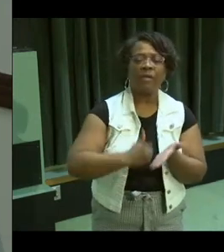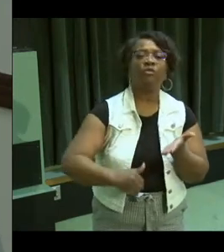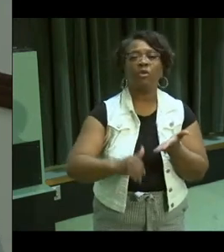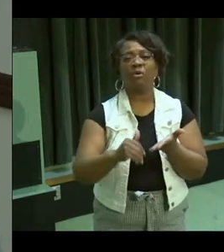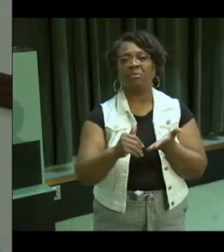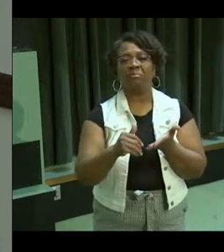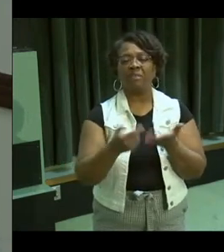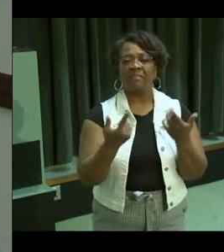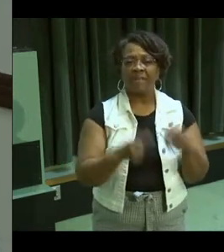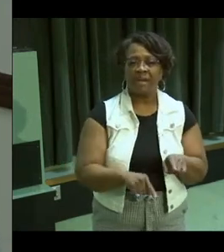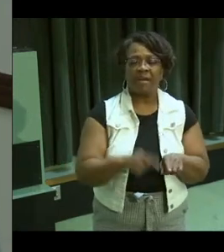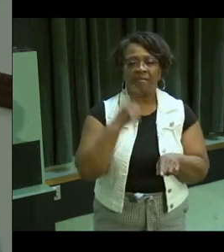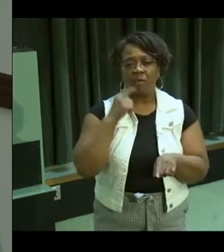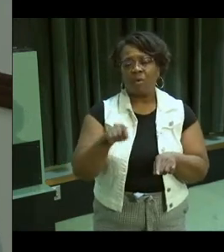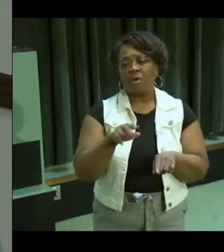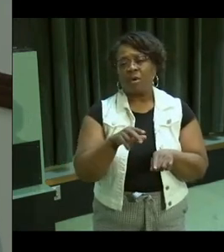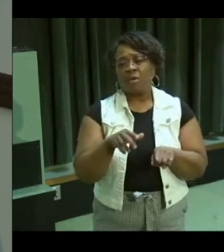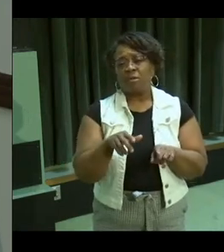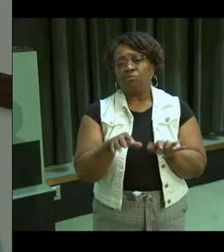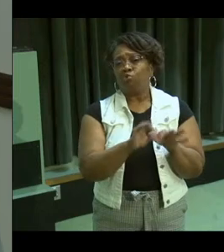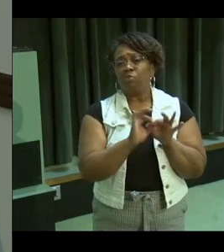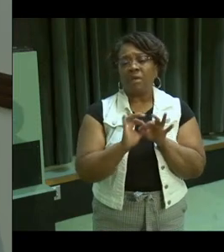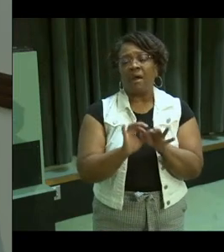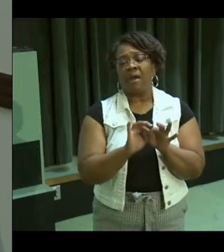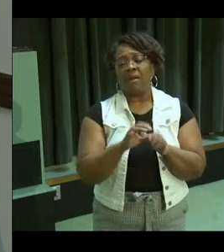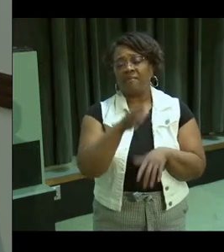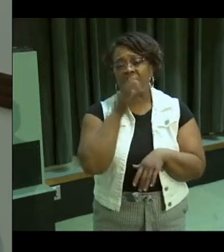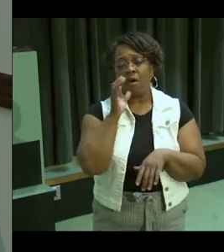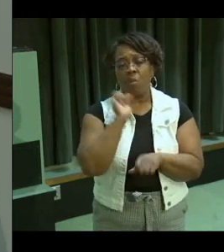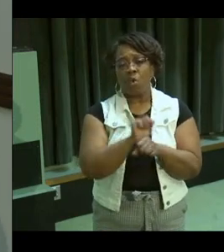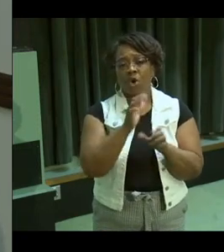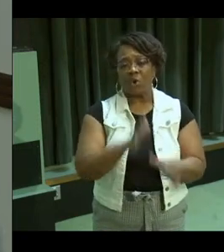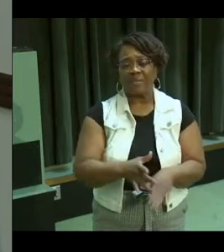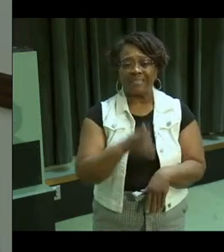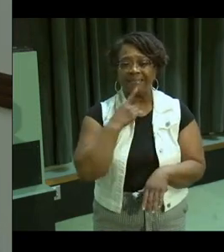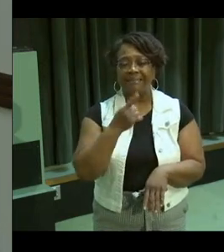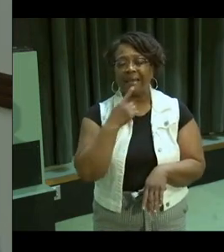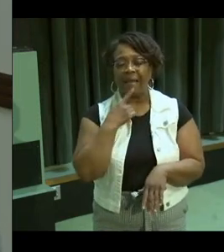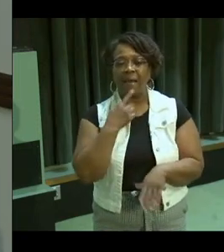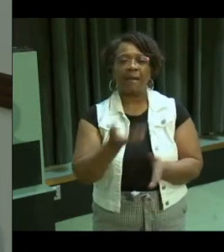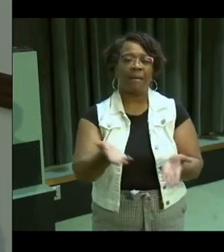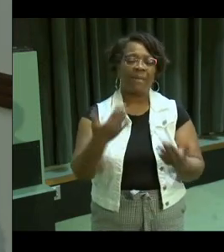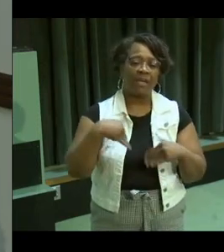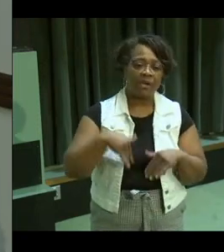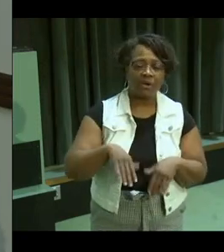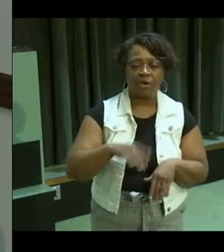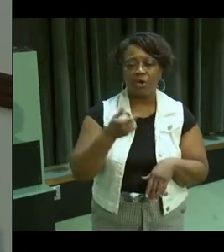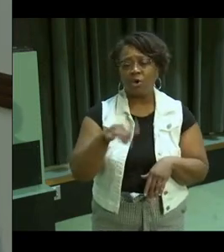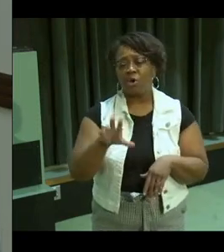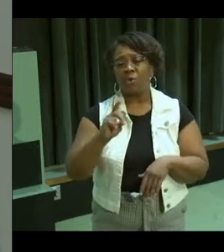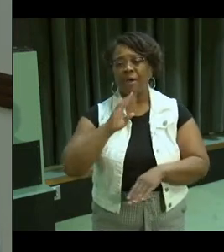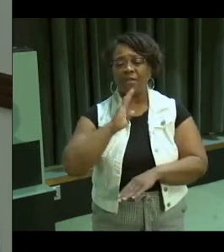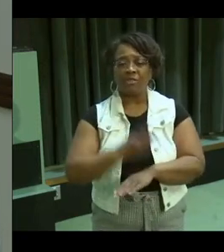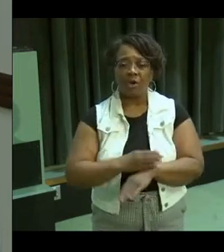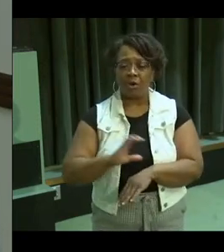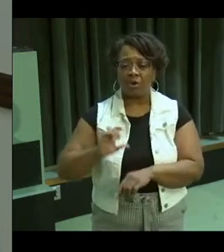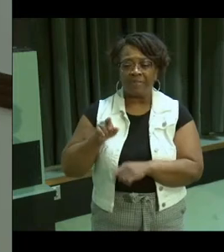for United Farm Workers, and it